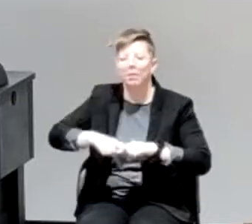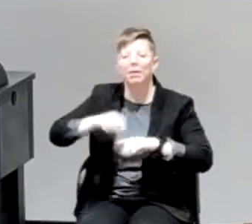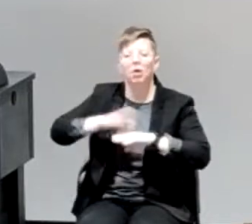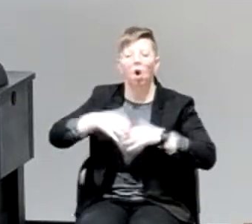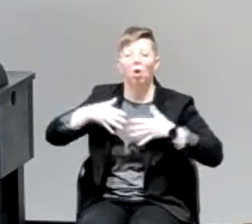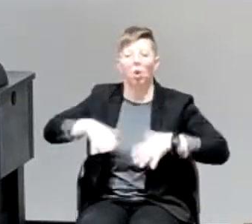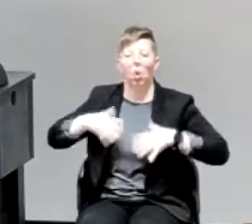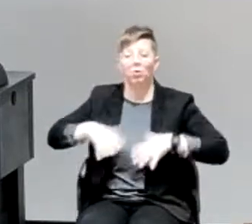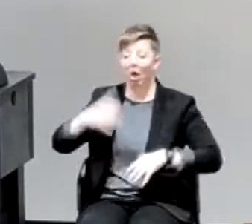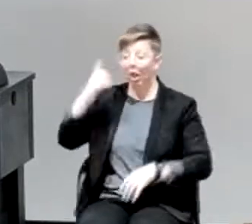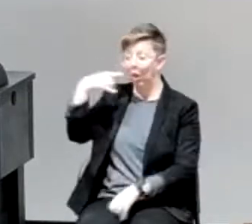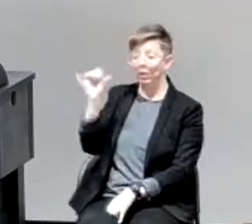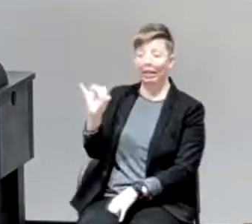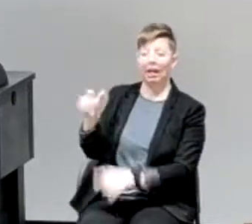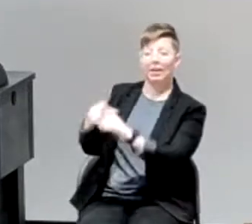Now 32 and at the time was nine.